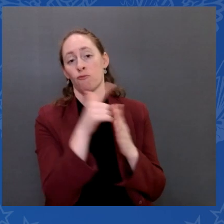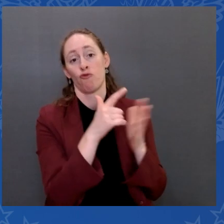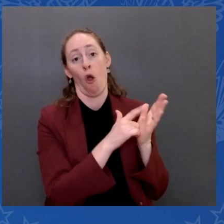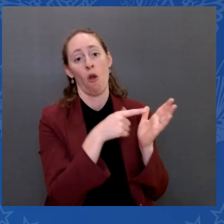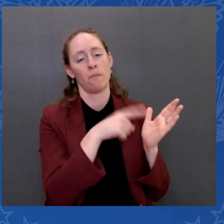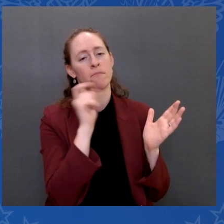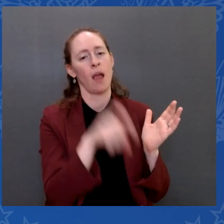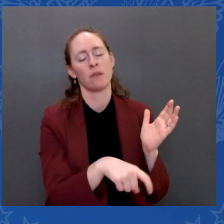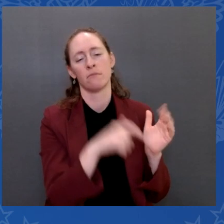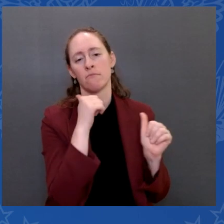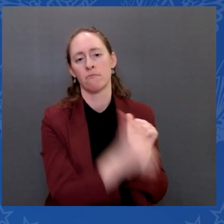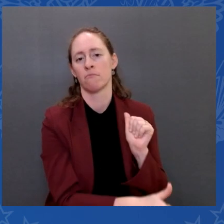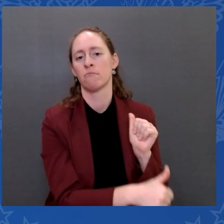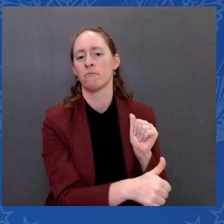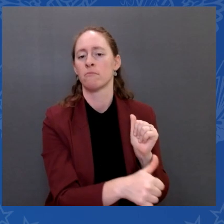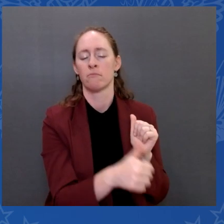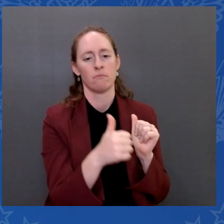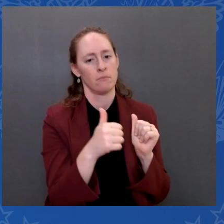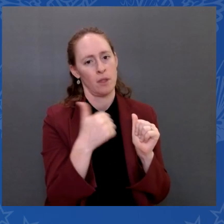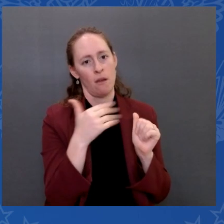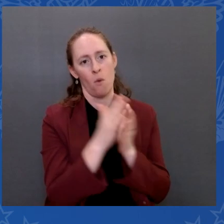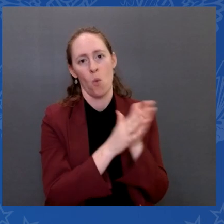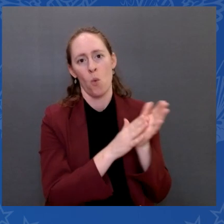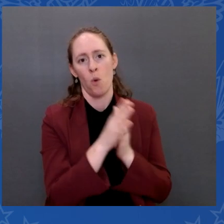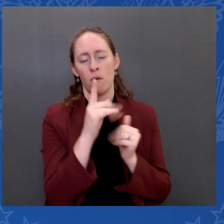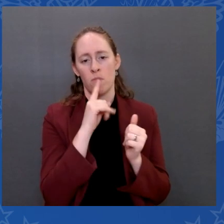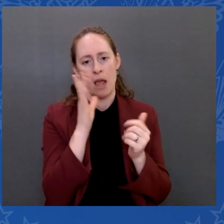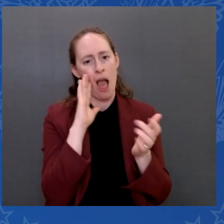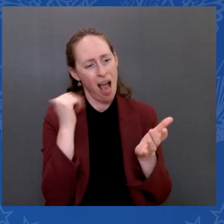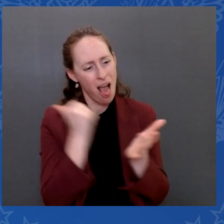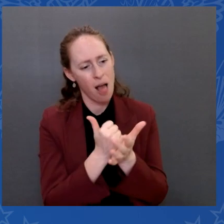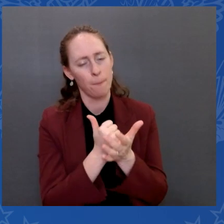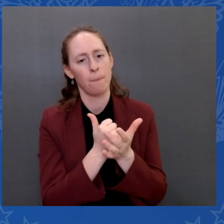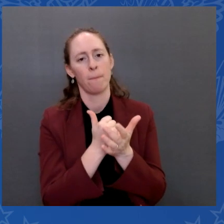We believe the CHIPS for America Act will go a long way to ensure not only the high-tech chips